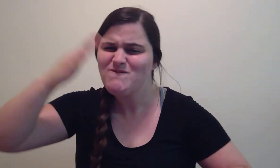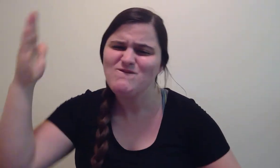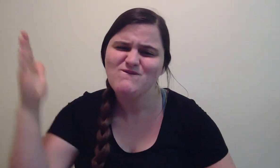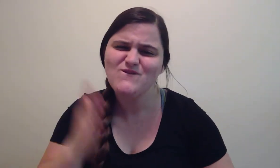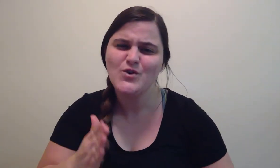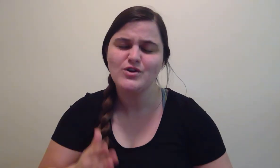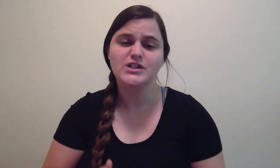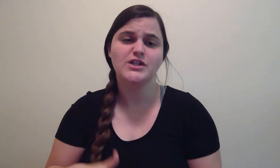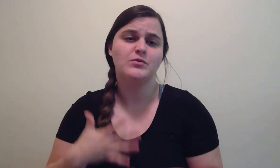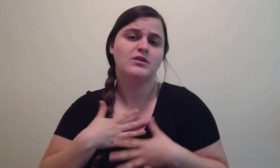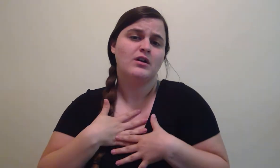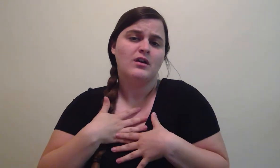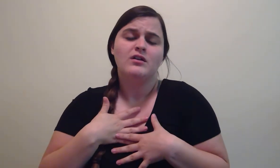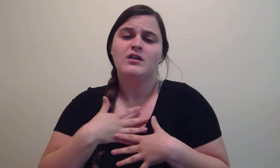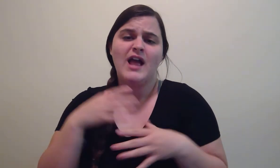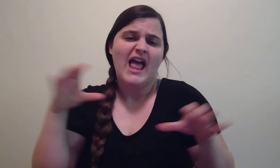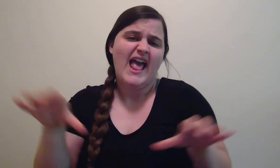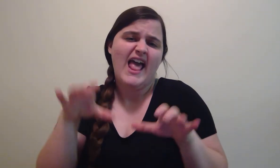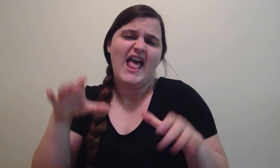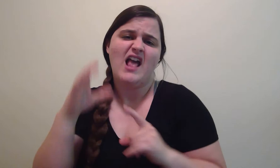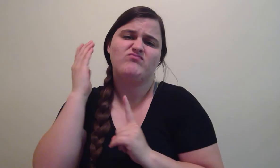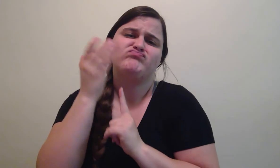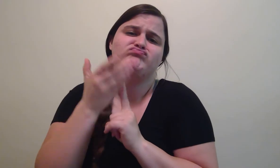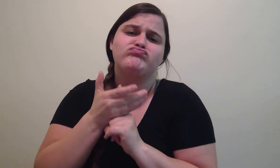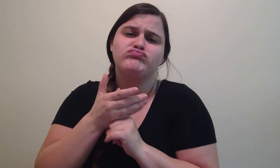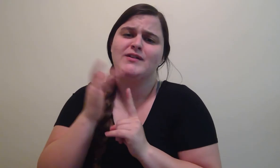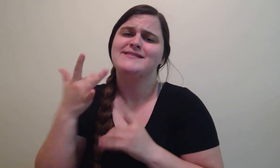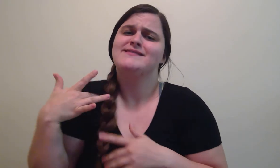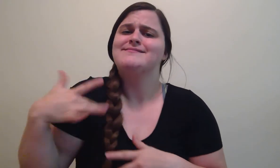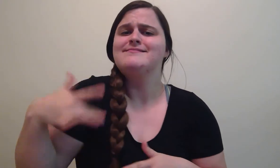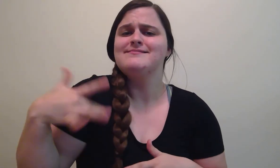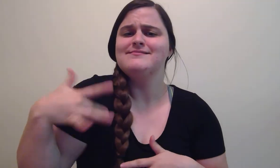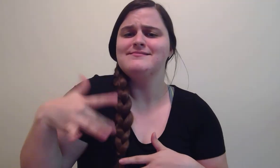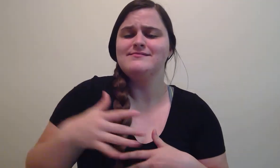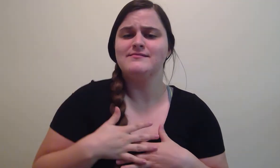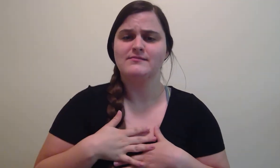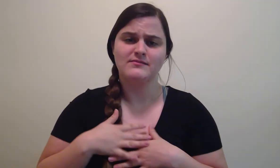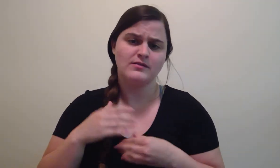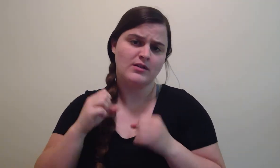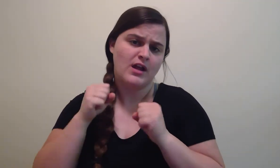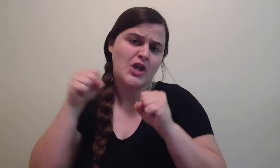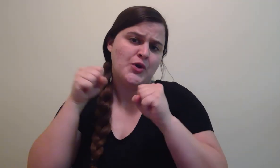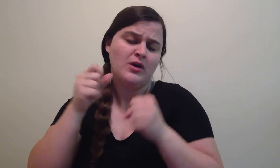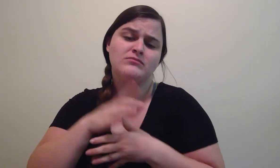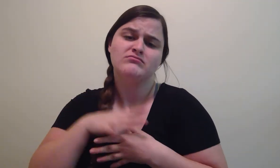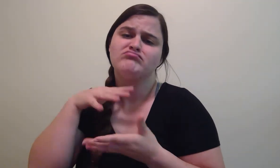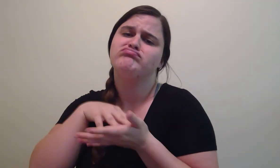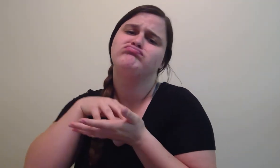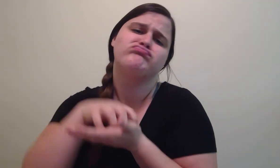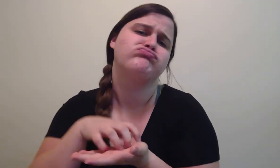Instead, she would go into her "delicate" act, claiming her body would absolutely collapse